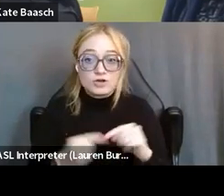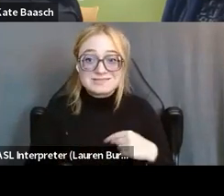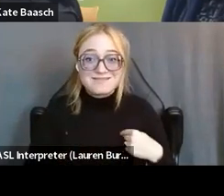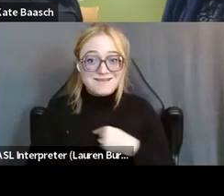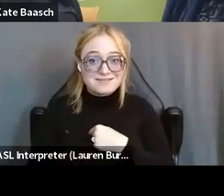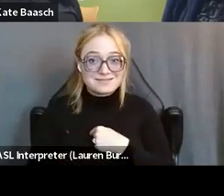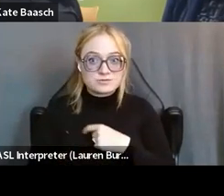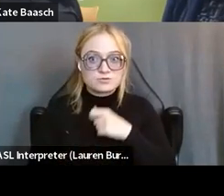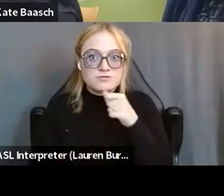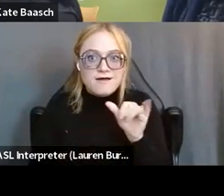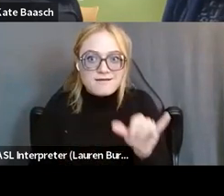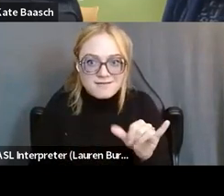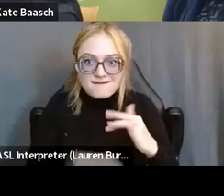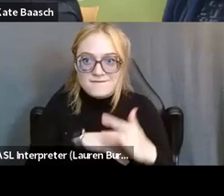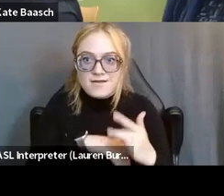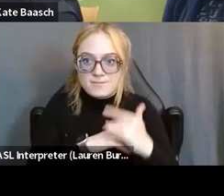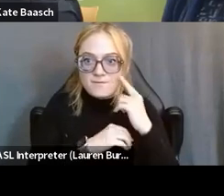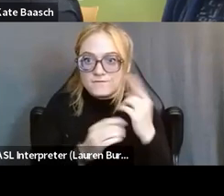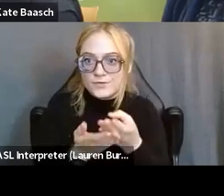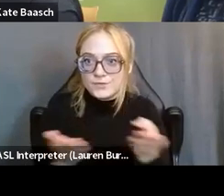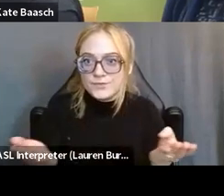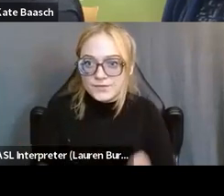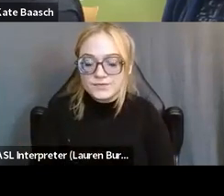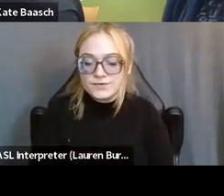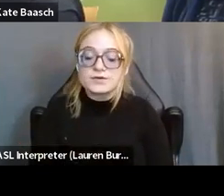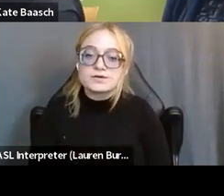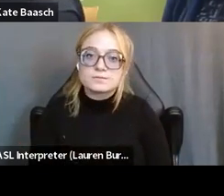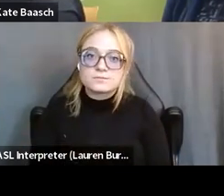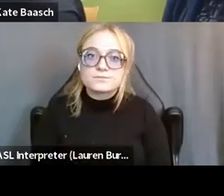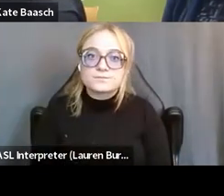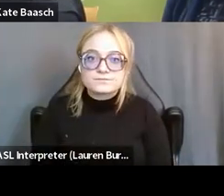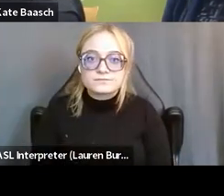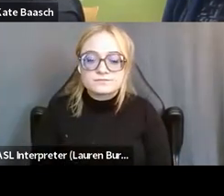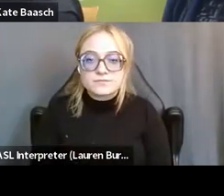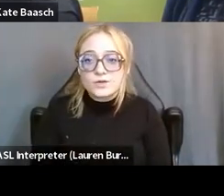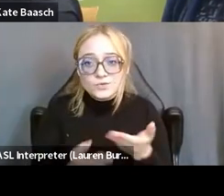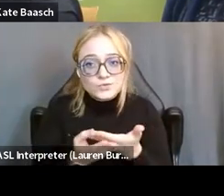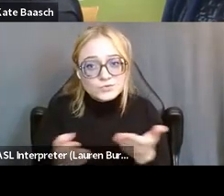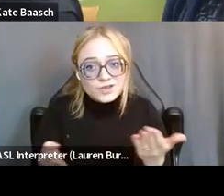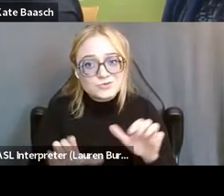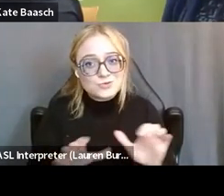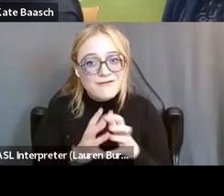that available to you because you guys are doing a lot of work to package things